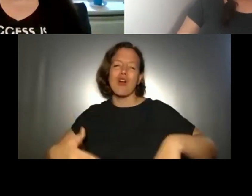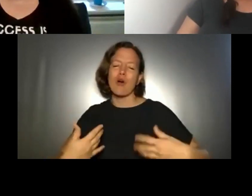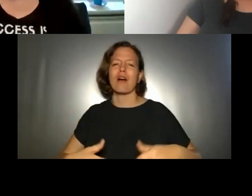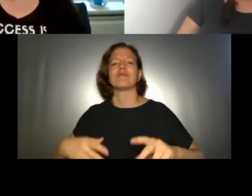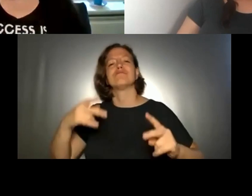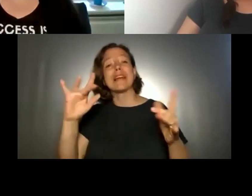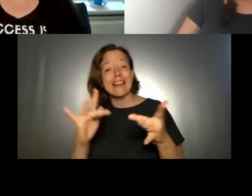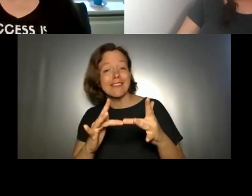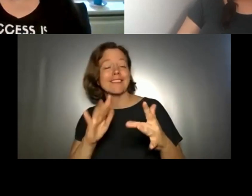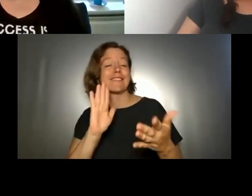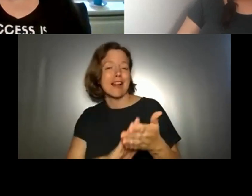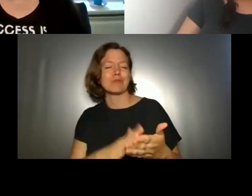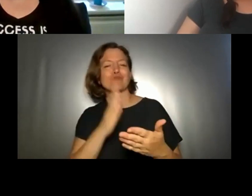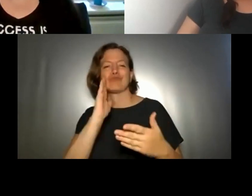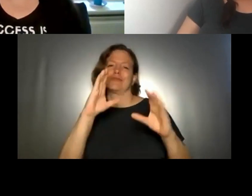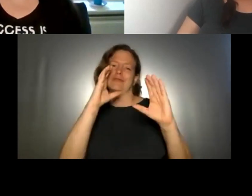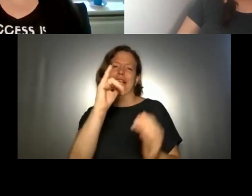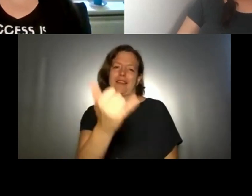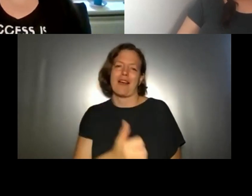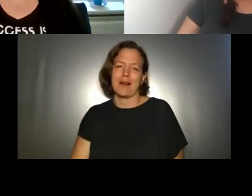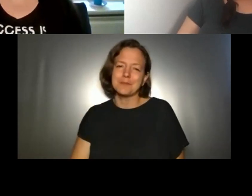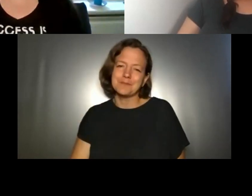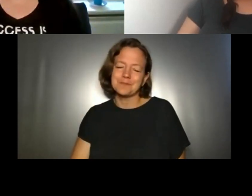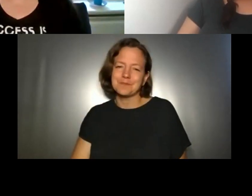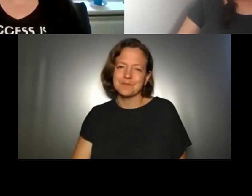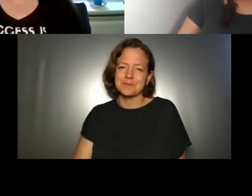It's also a real permission to rest.